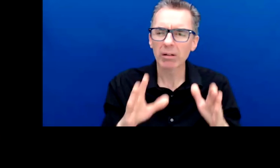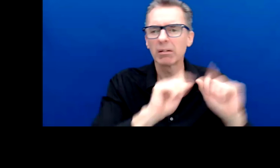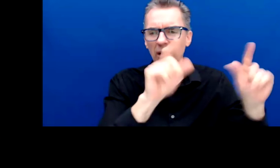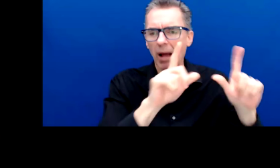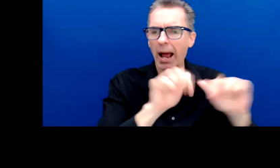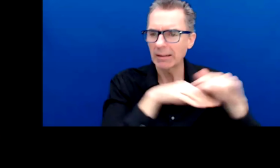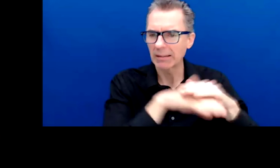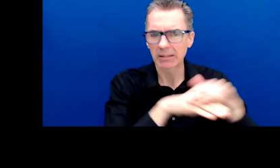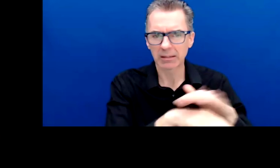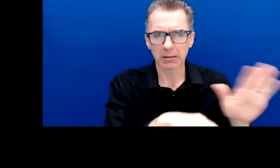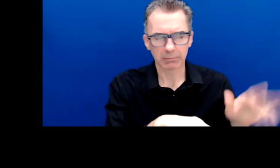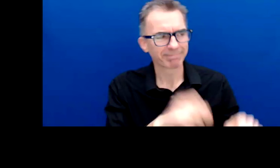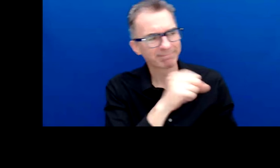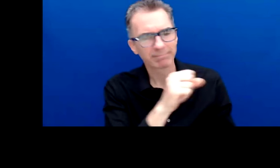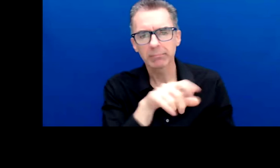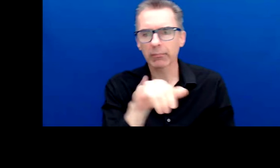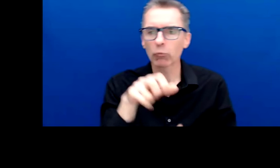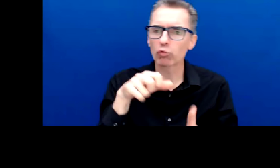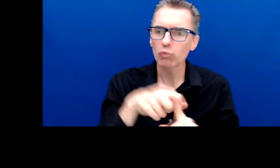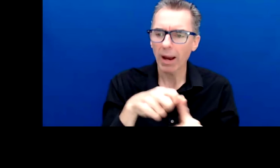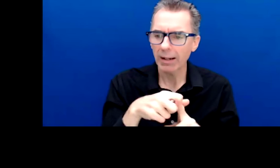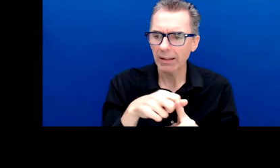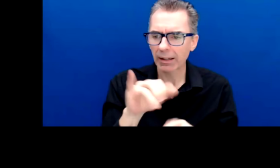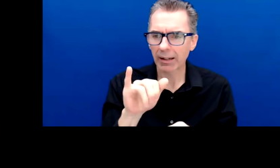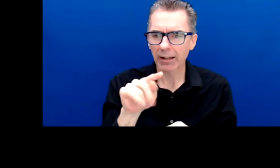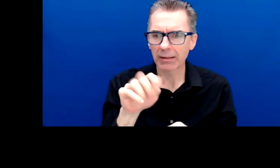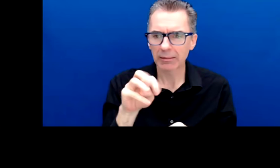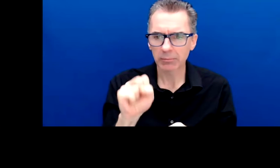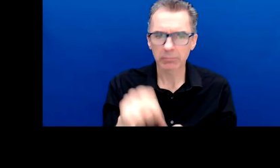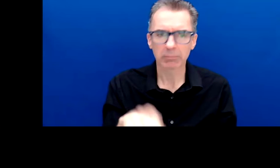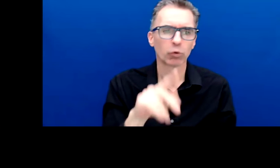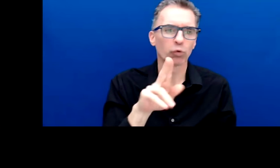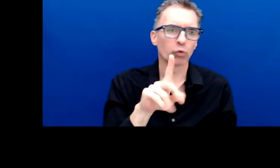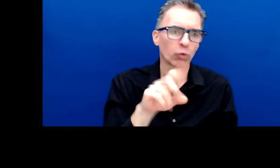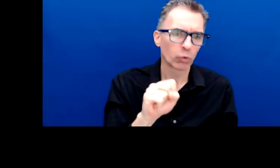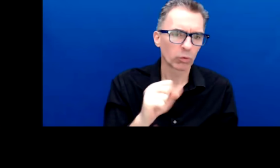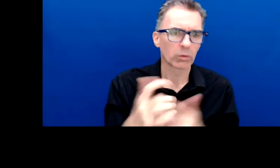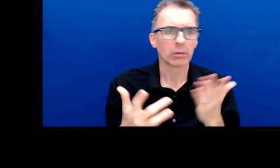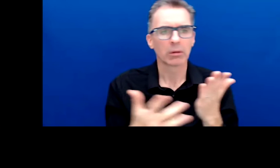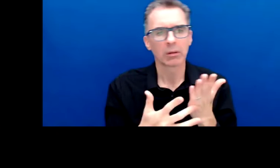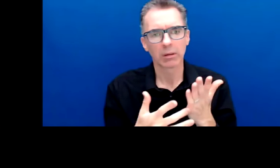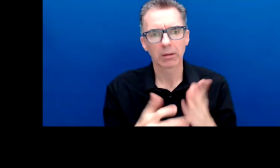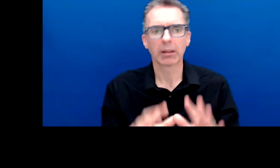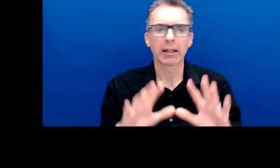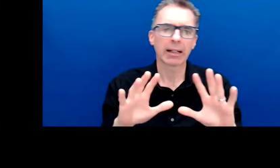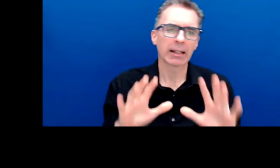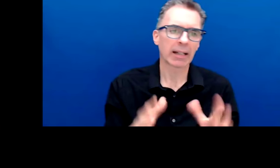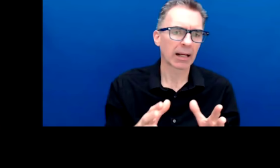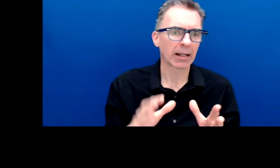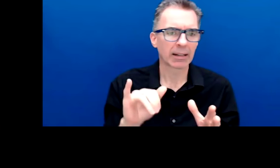Yeah. These are just going over your tracking items. And you'll be receiving the kudos, technology, class inactivity, missing assignments, course withdrawal.